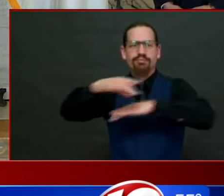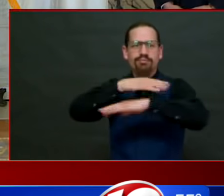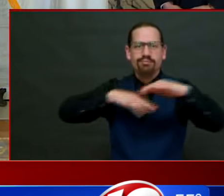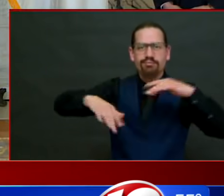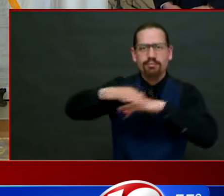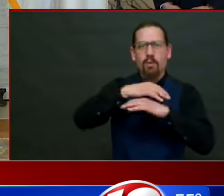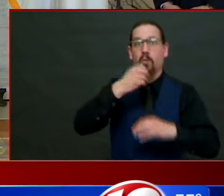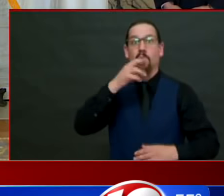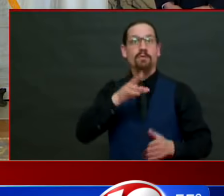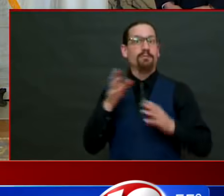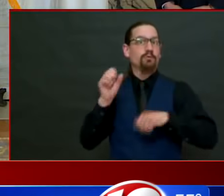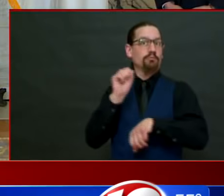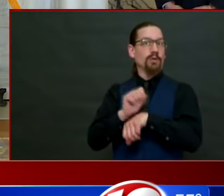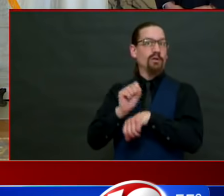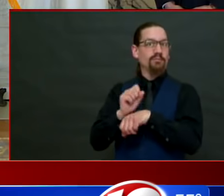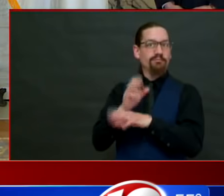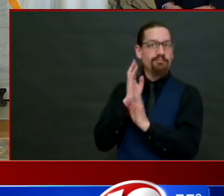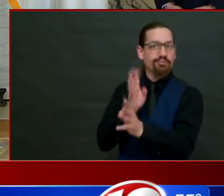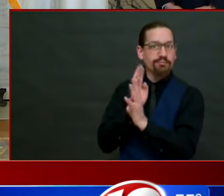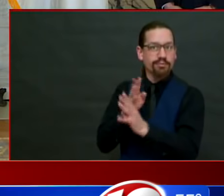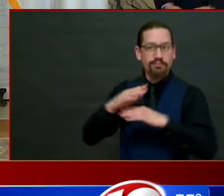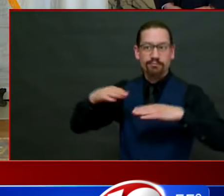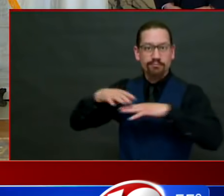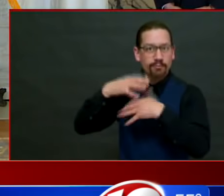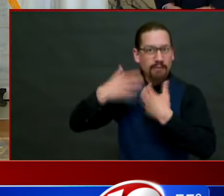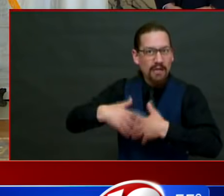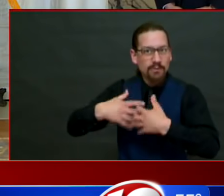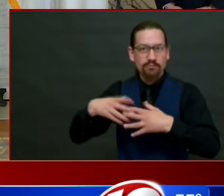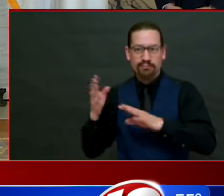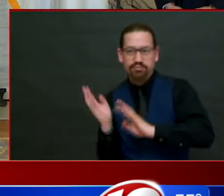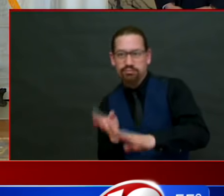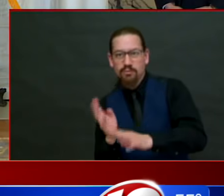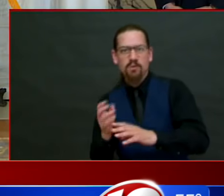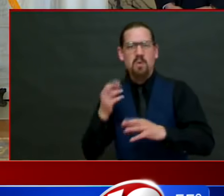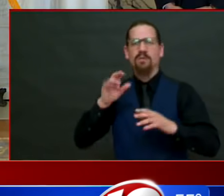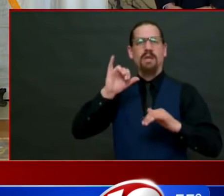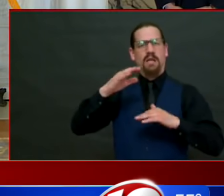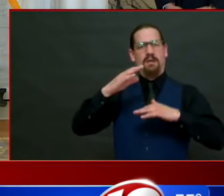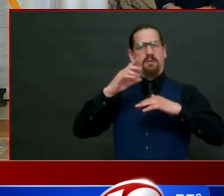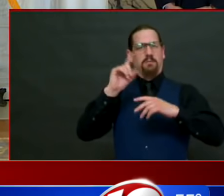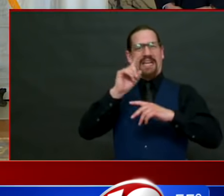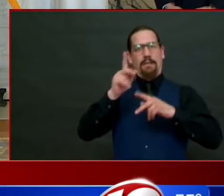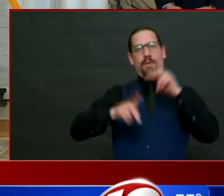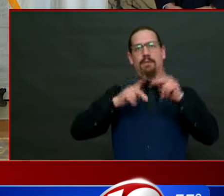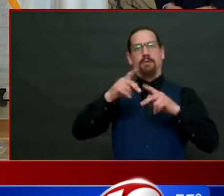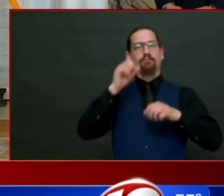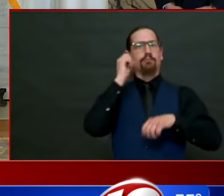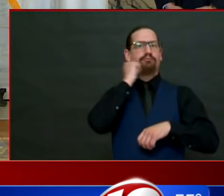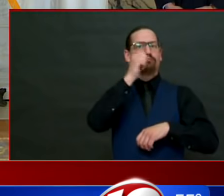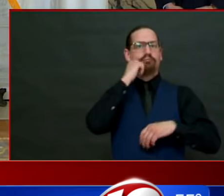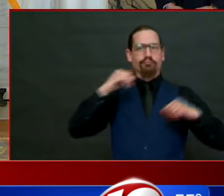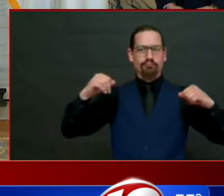TOGETHER. IT IS OUR GOAL THAT BY MONDAY,